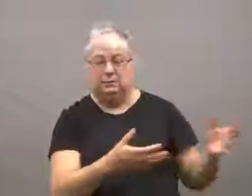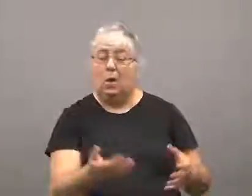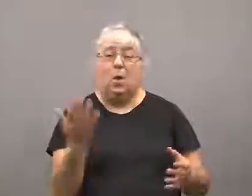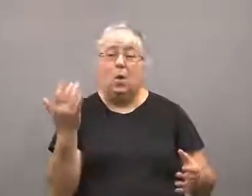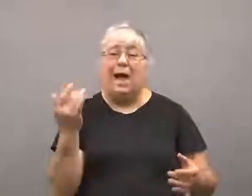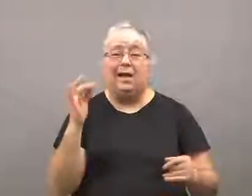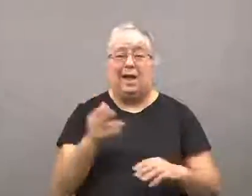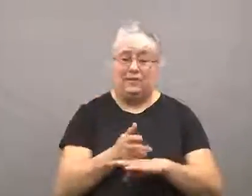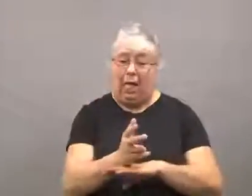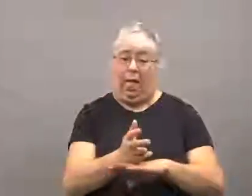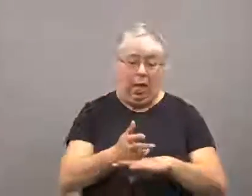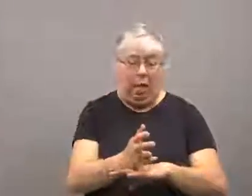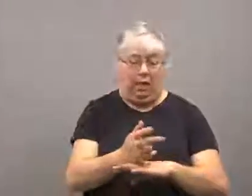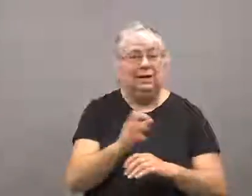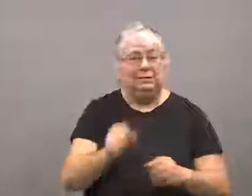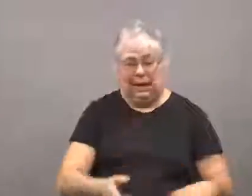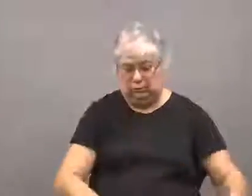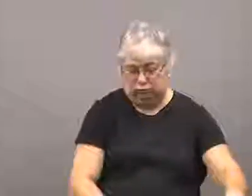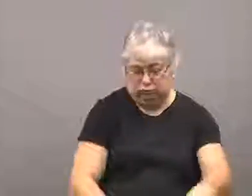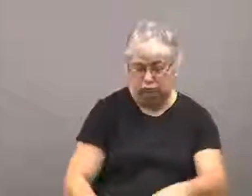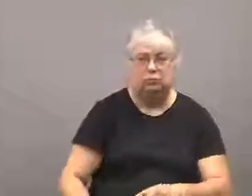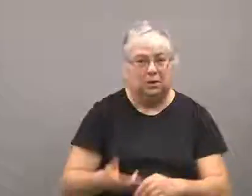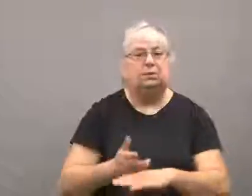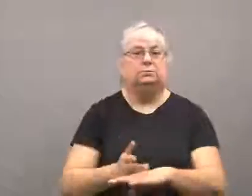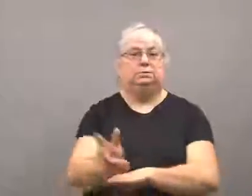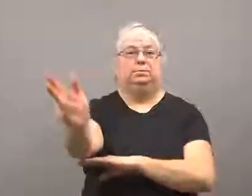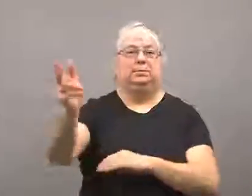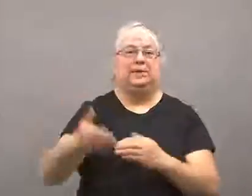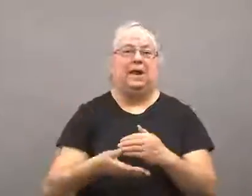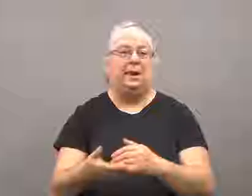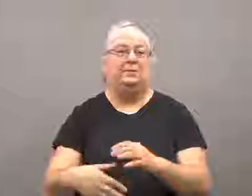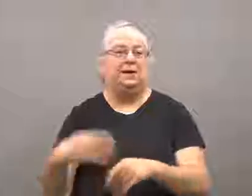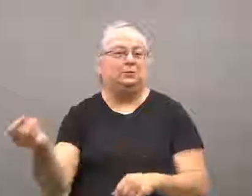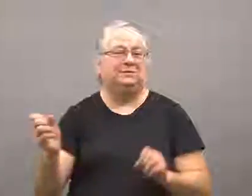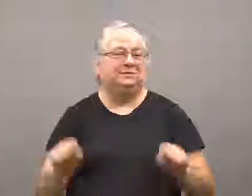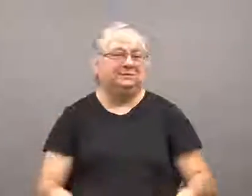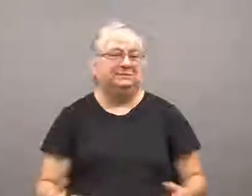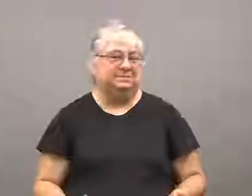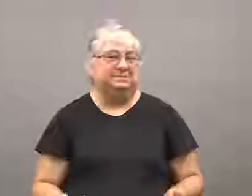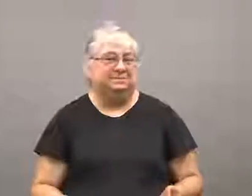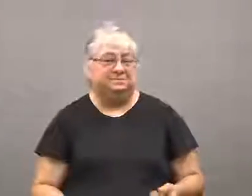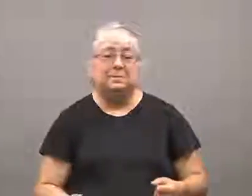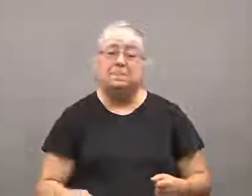If you get stuck, it may help you get traction and get unstuck.